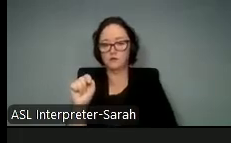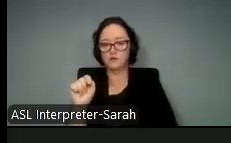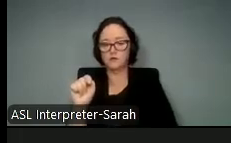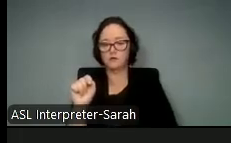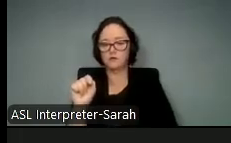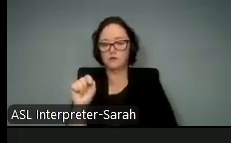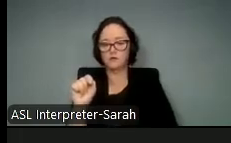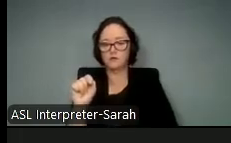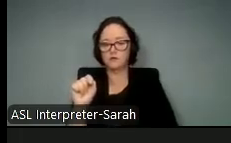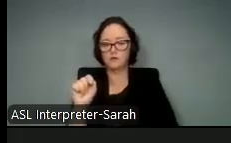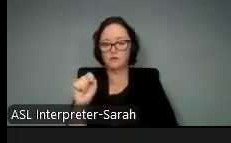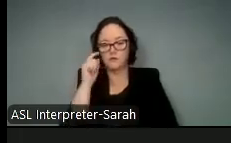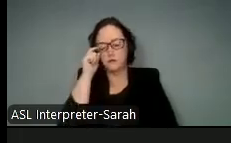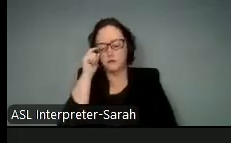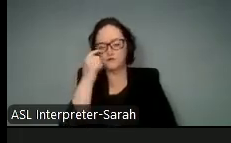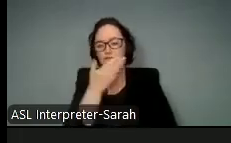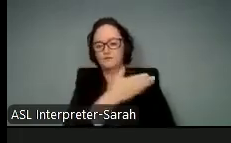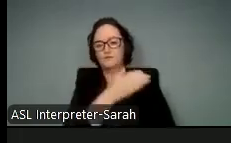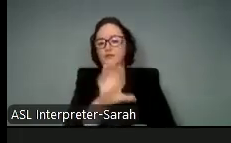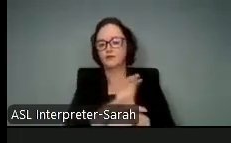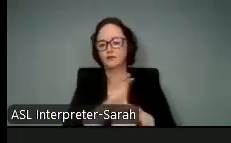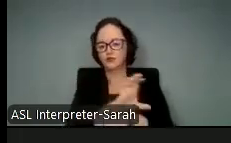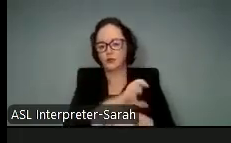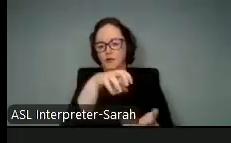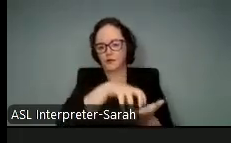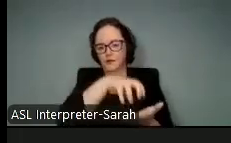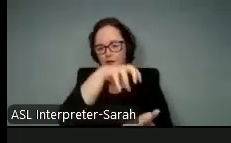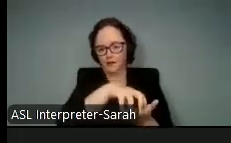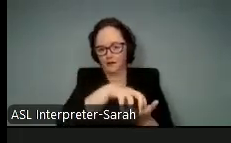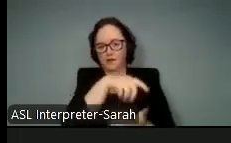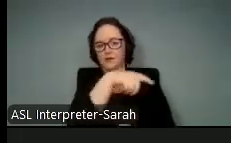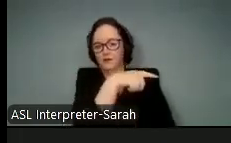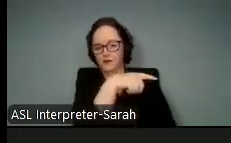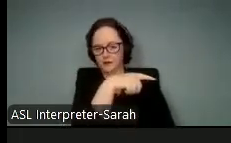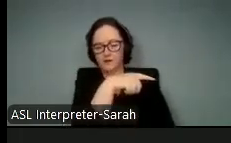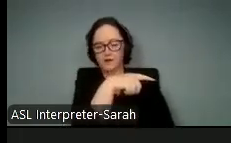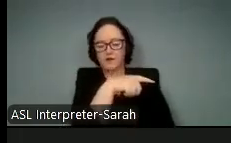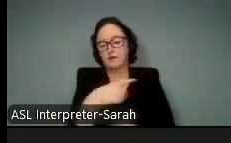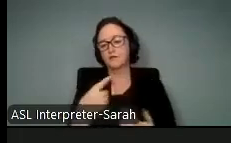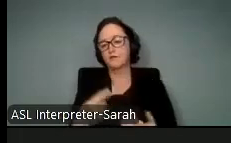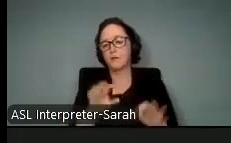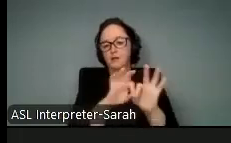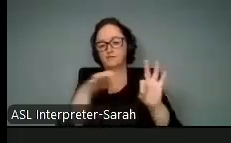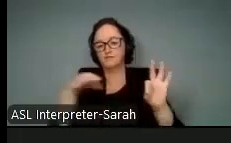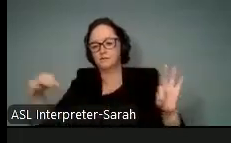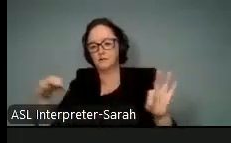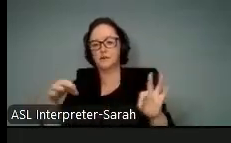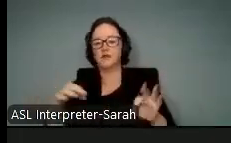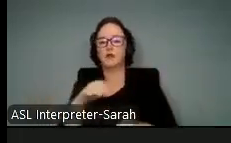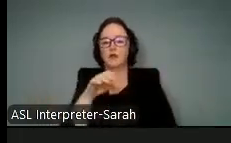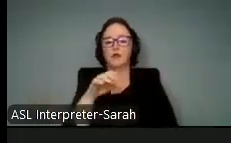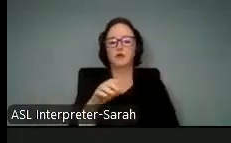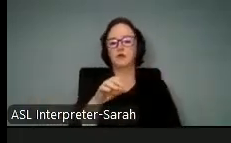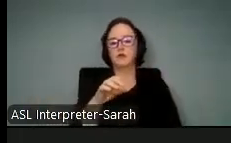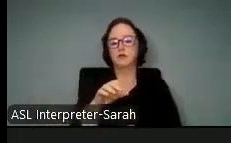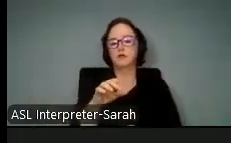So we have a chocolate cake and the alt text for this might be a chocolate cake on a platter and that's a good generic description